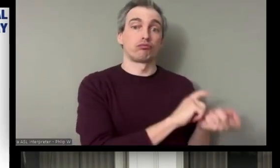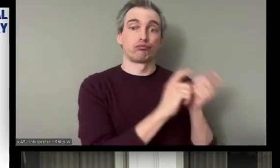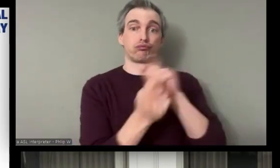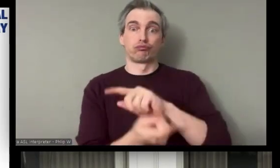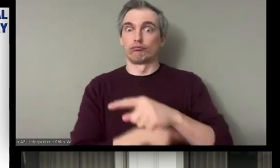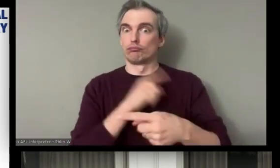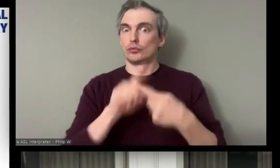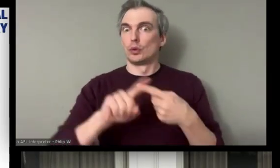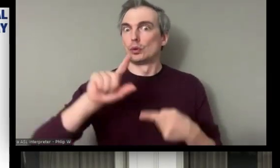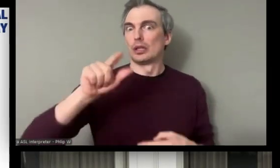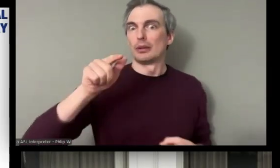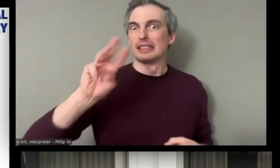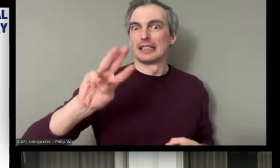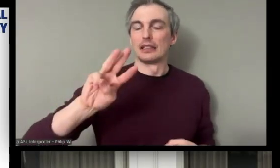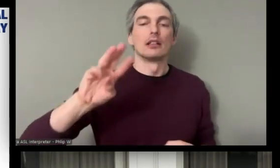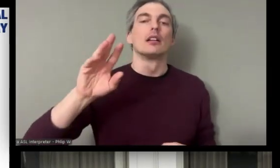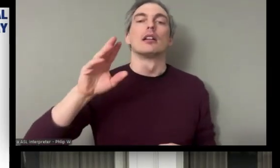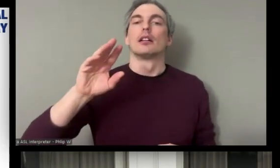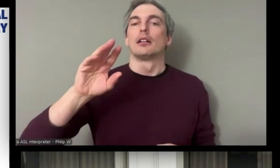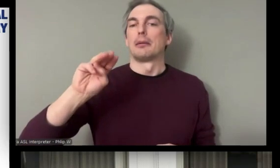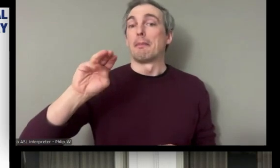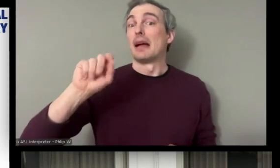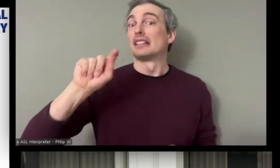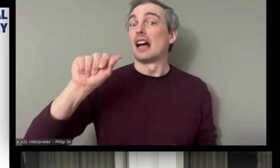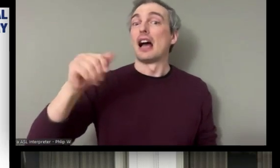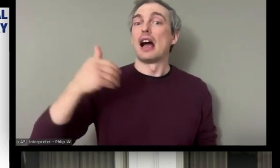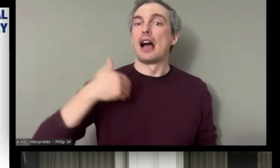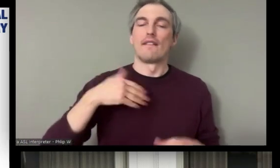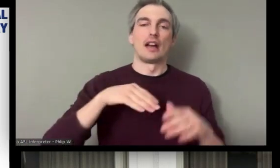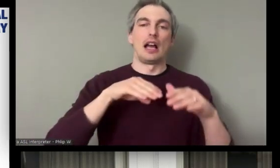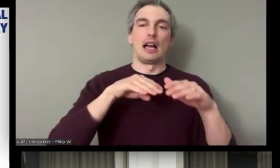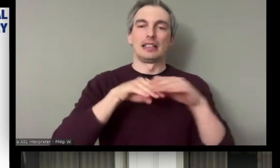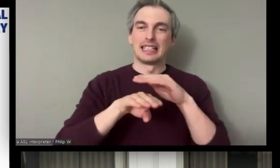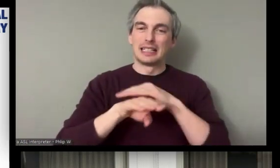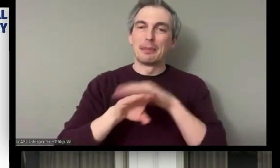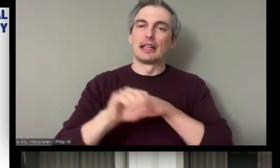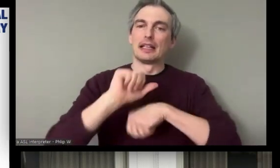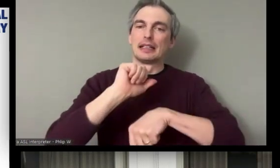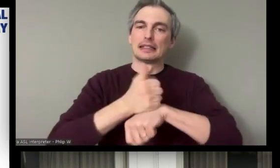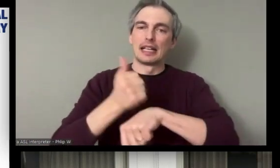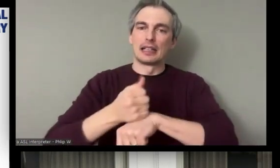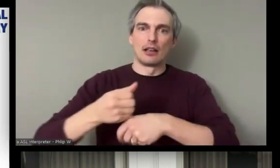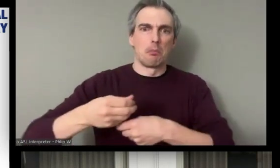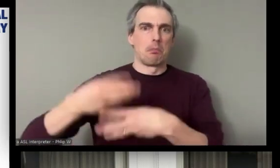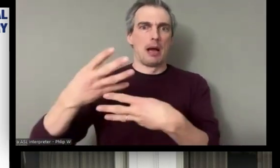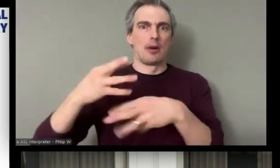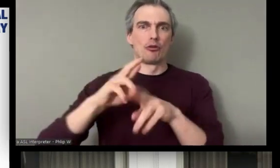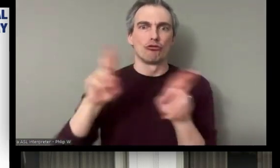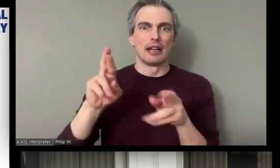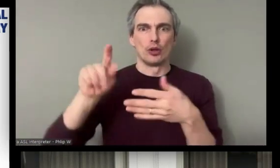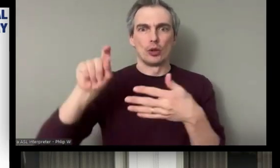pulling up accessibility settings while you're setting up the device. This is kind of in my work as an accessibility consultant.